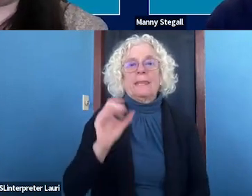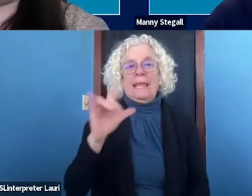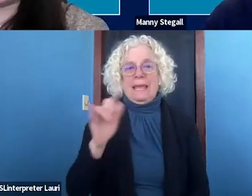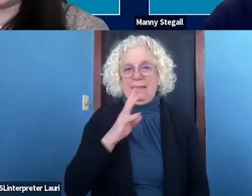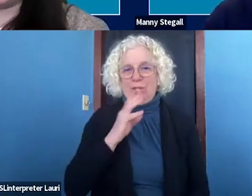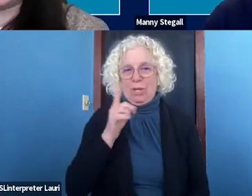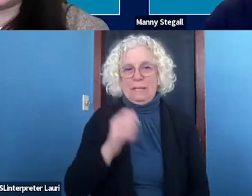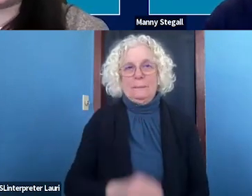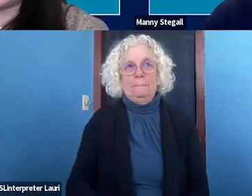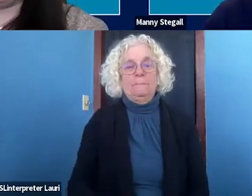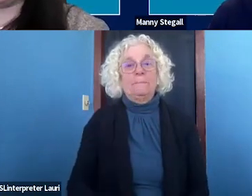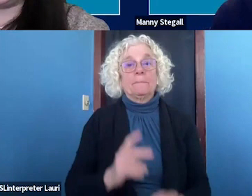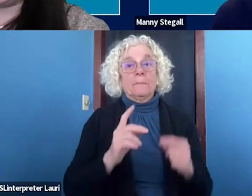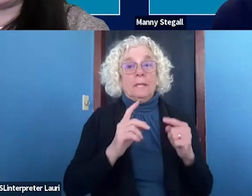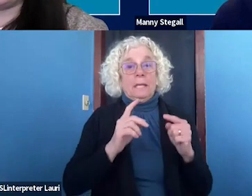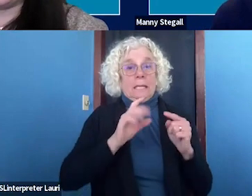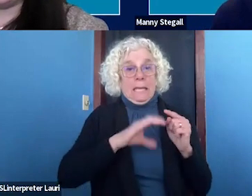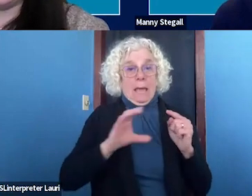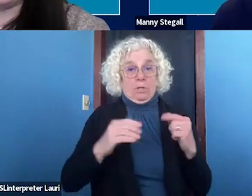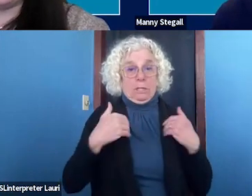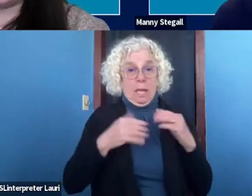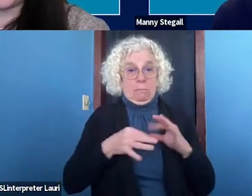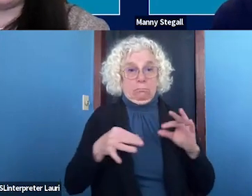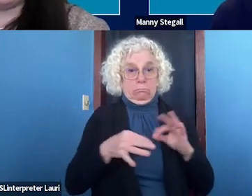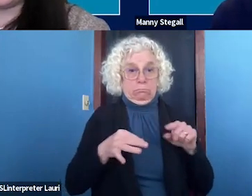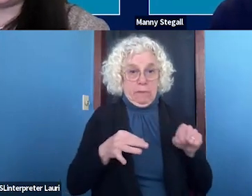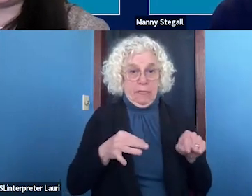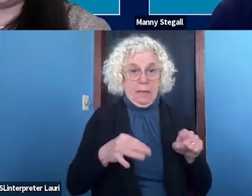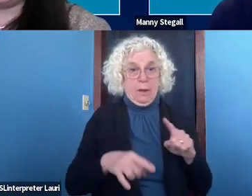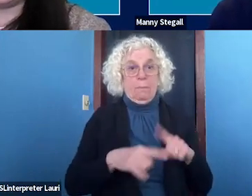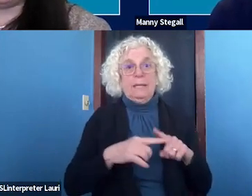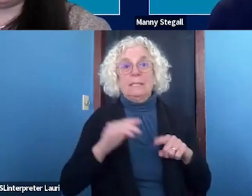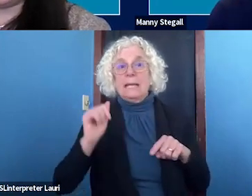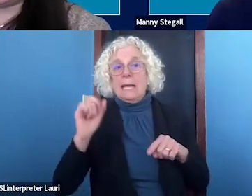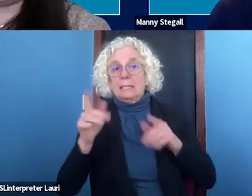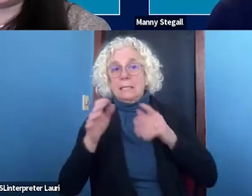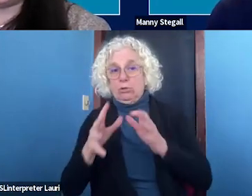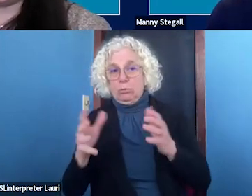Closed captioning. Is enabled for. Today's webinar. We also have American Sign language capabilities. And you will see